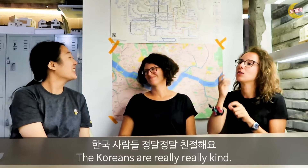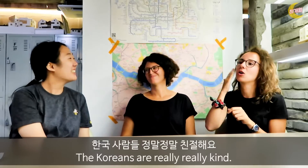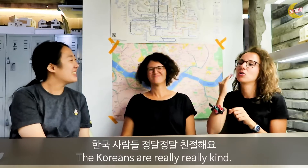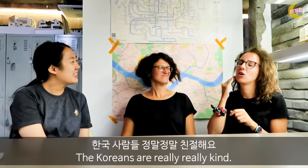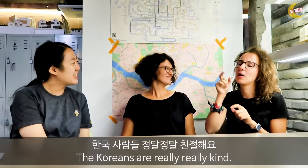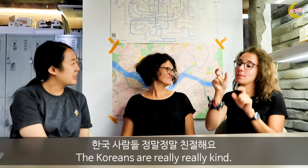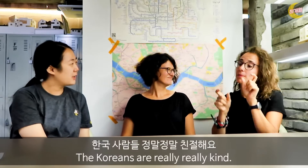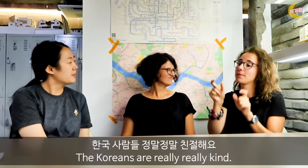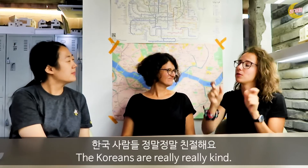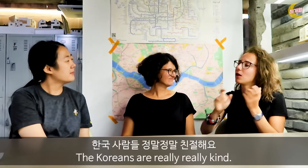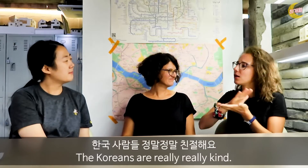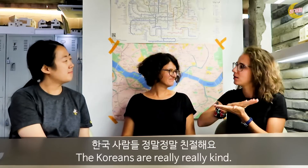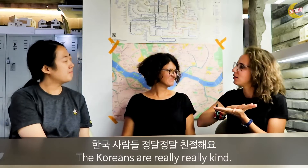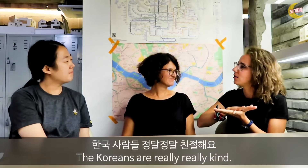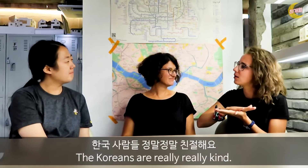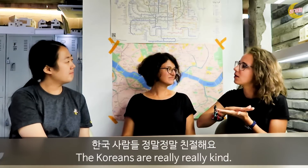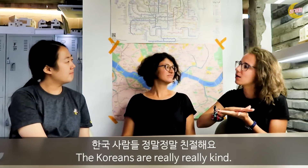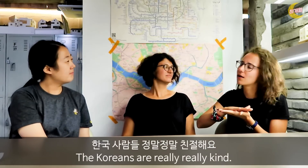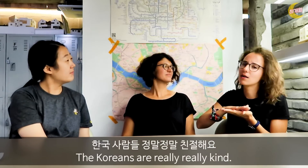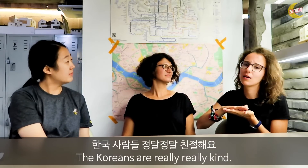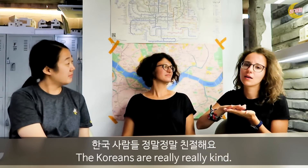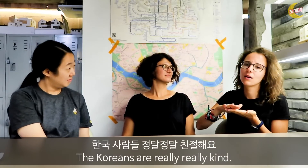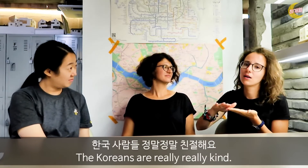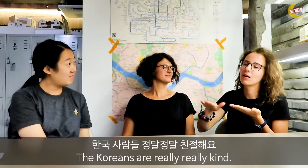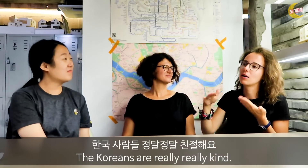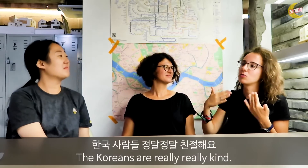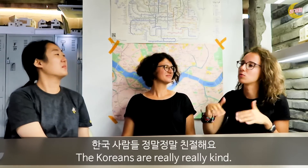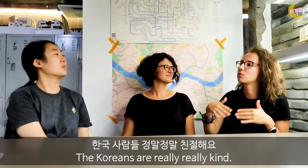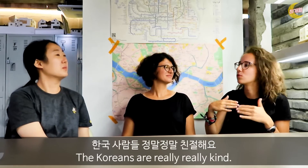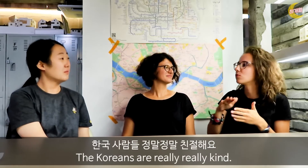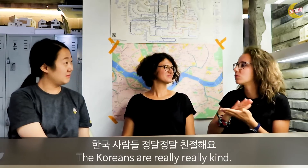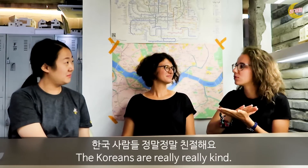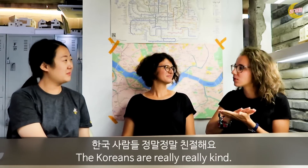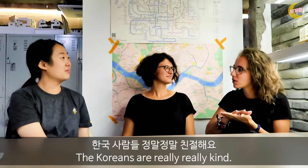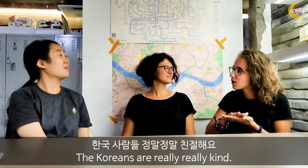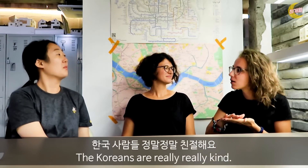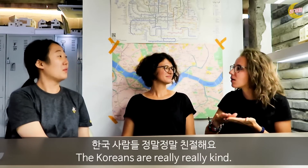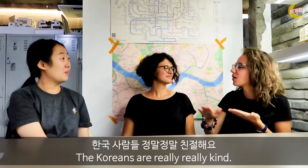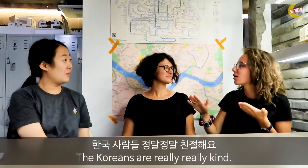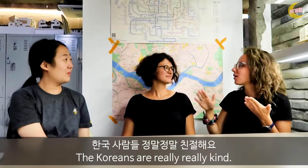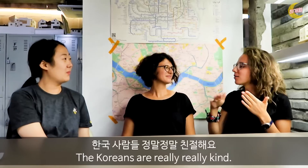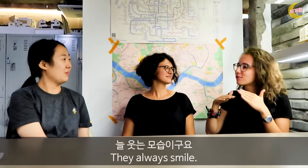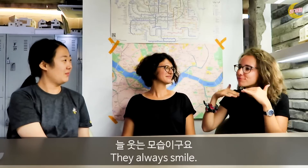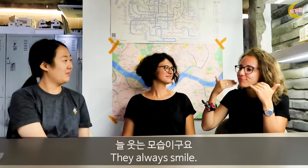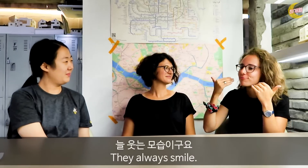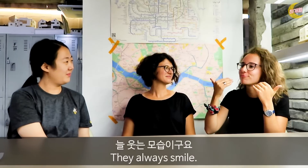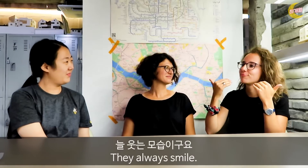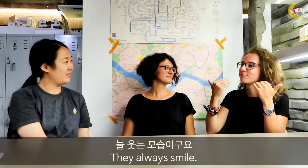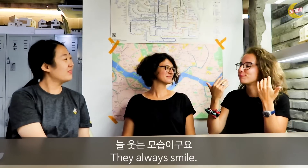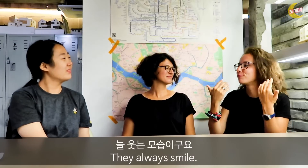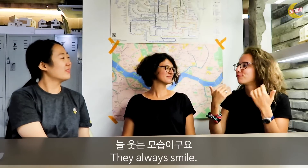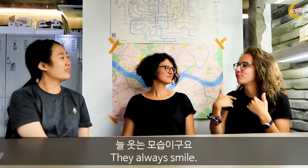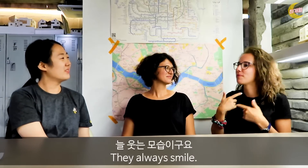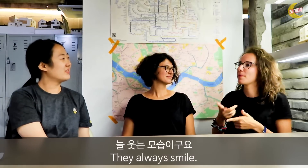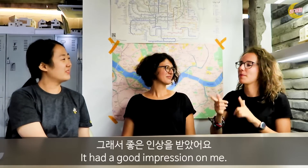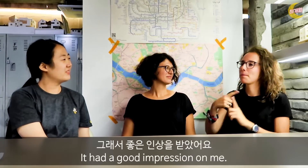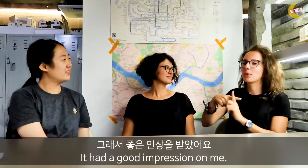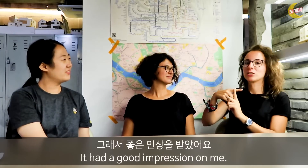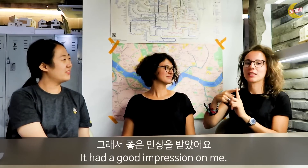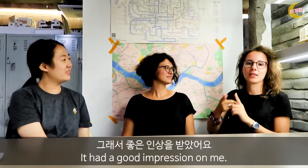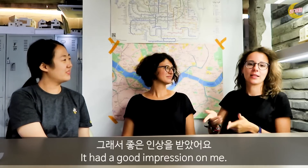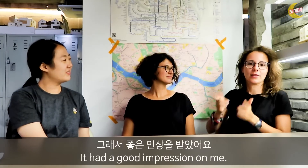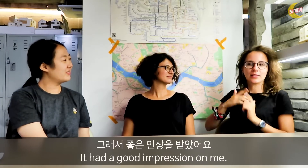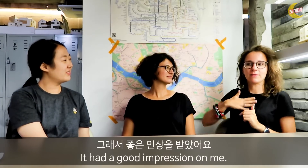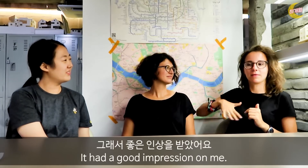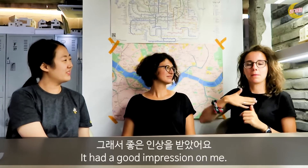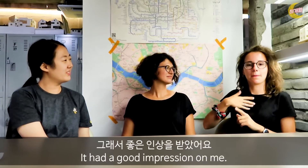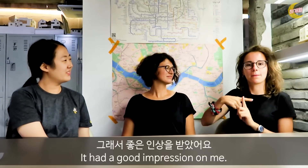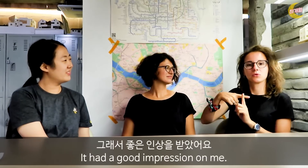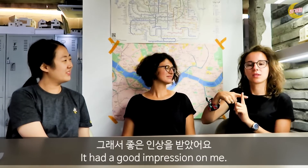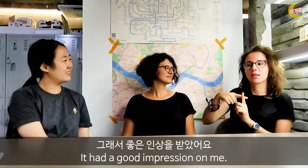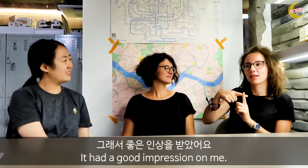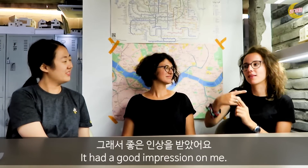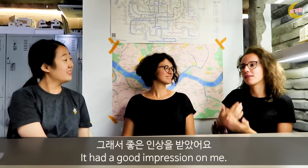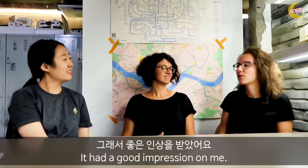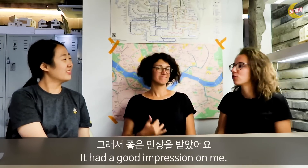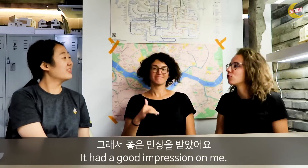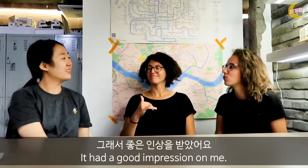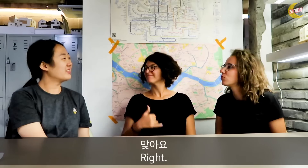The Koreans are really really kind. They always smile. It had a good impression on me.